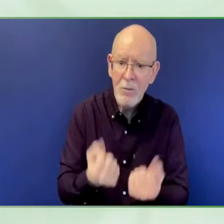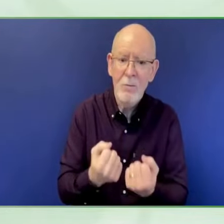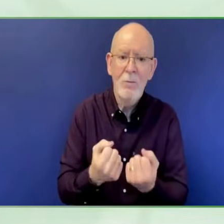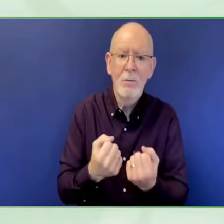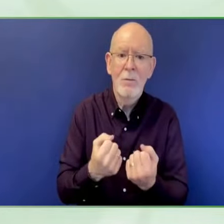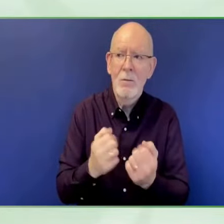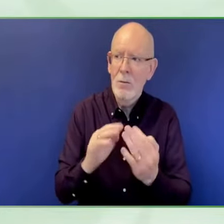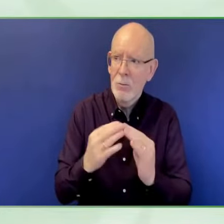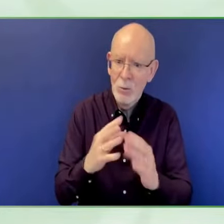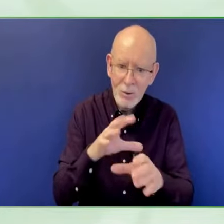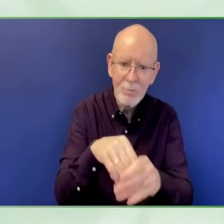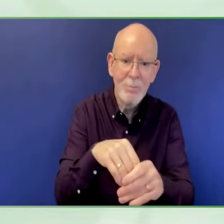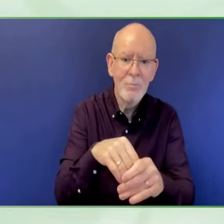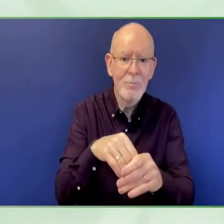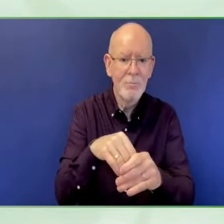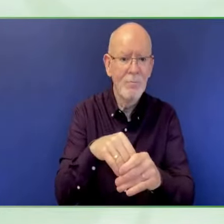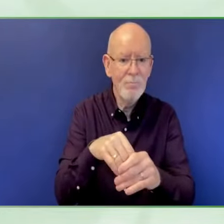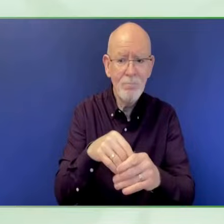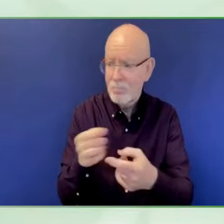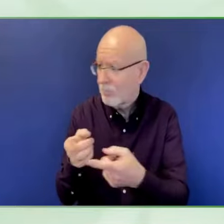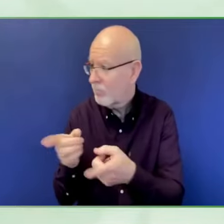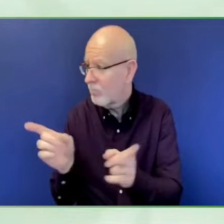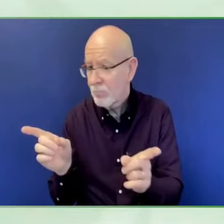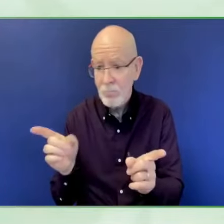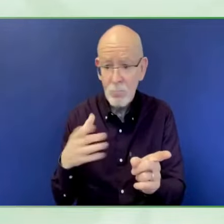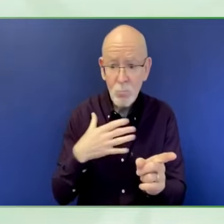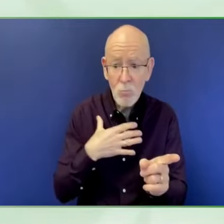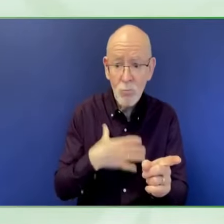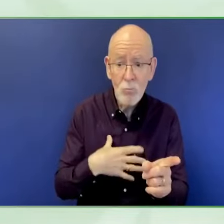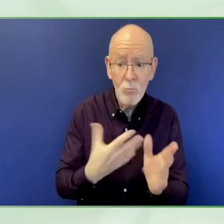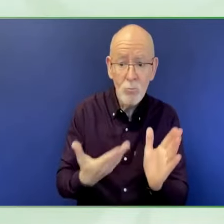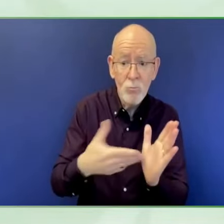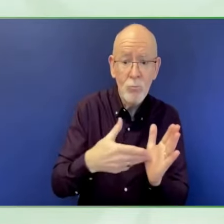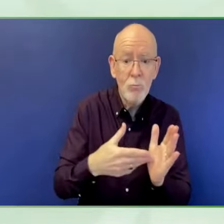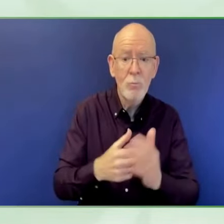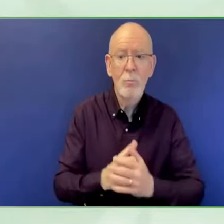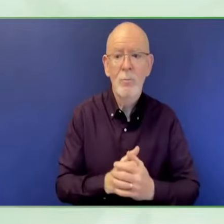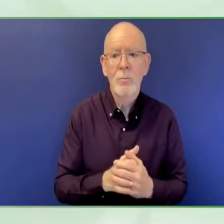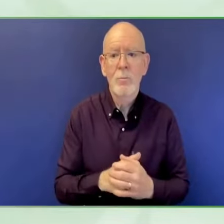In my opinion of course I agree with Dorothy.